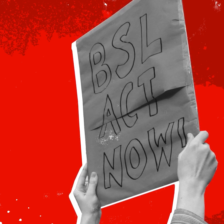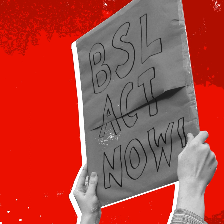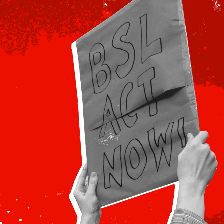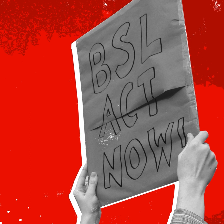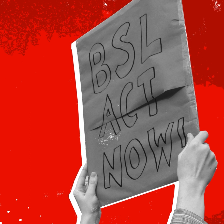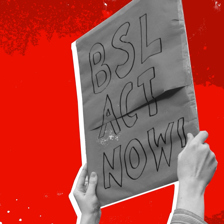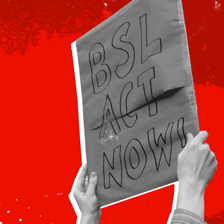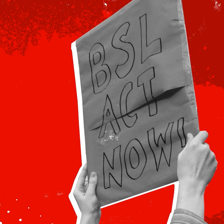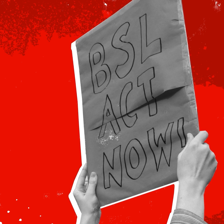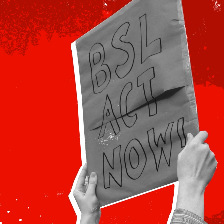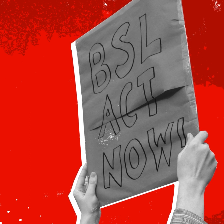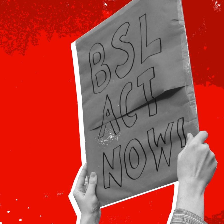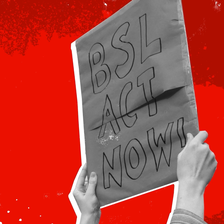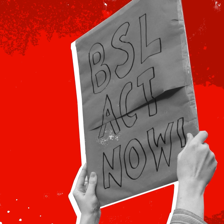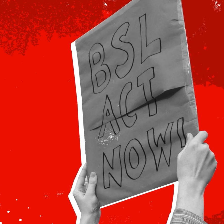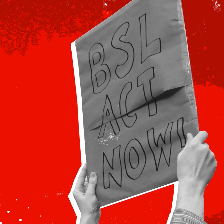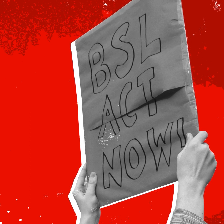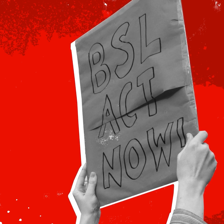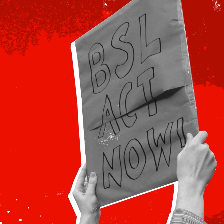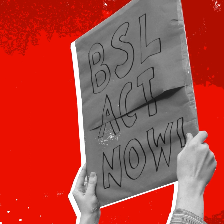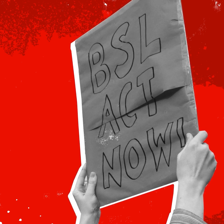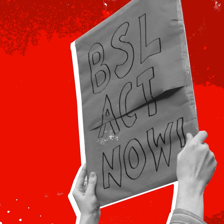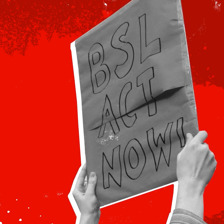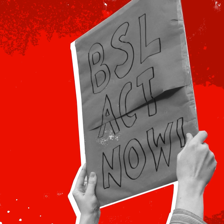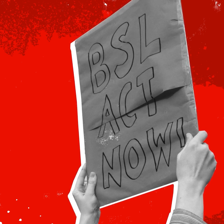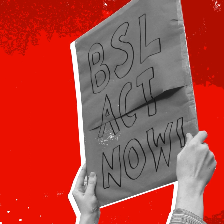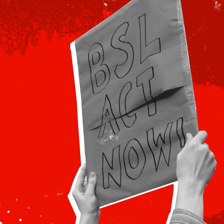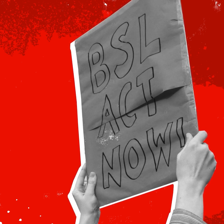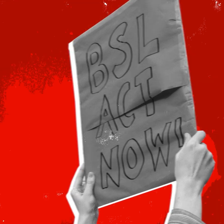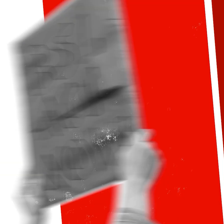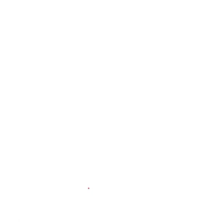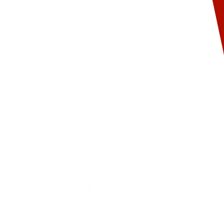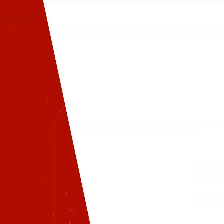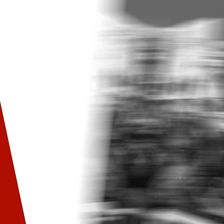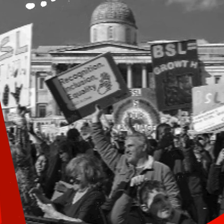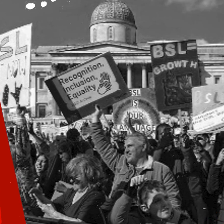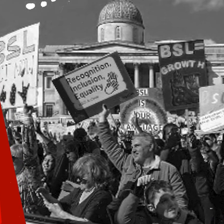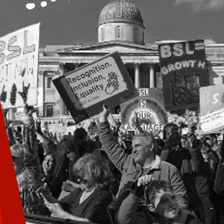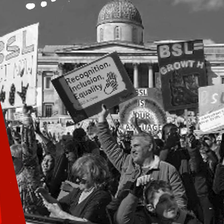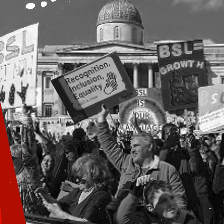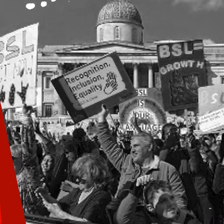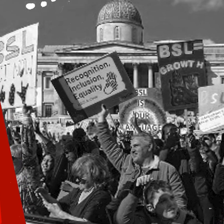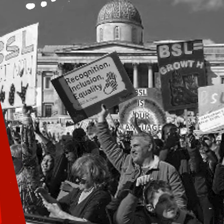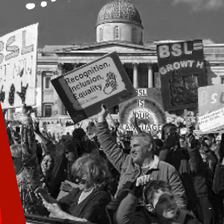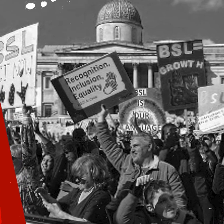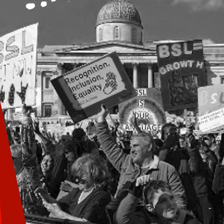The British Deaf Association led a consortium of organisations representing the diversity of the Deaf community in the UK,